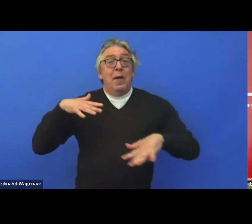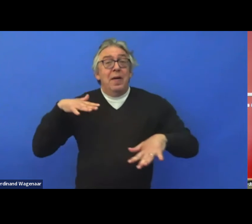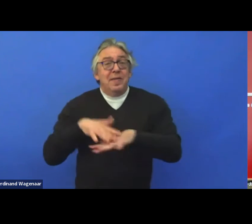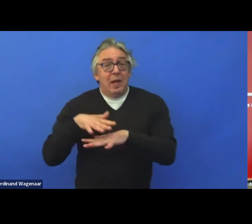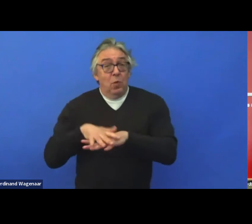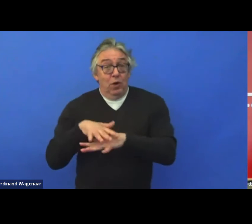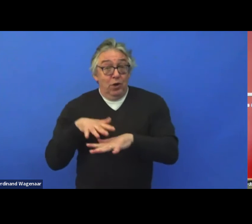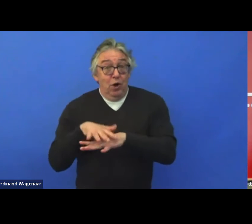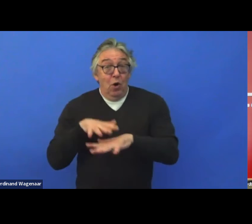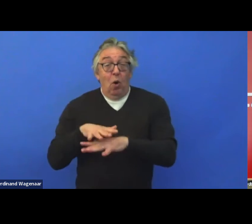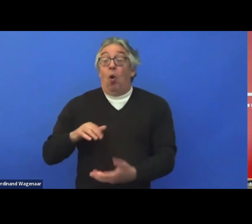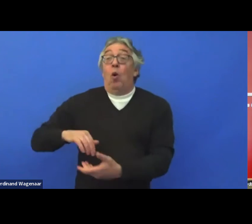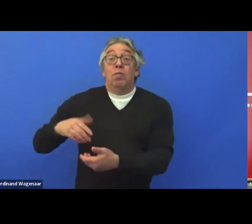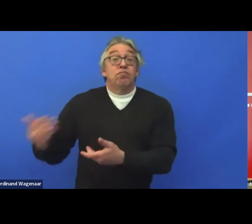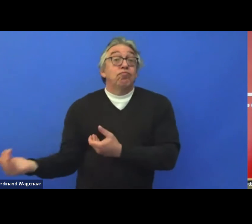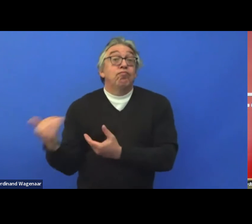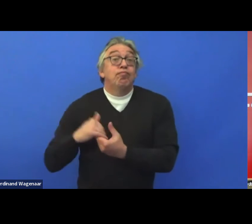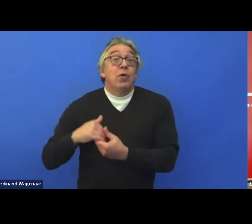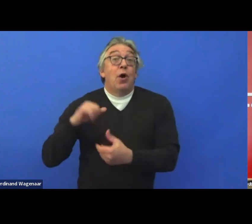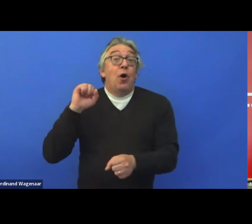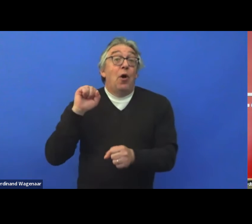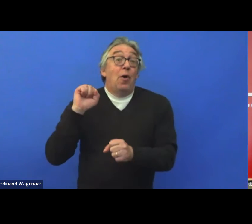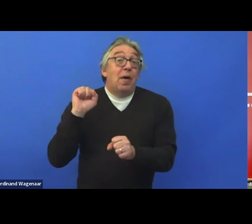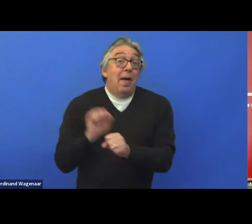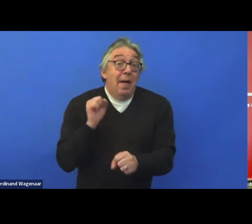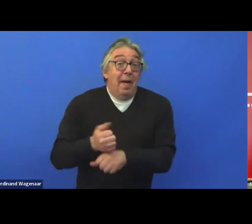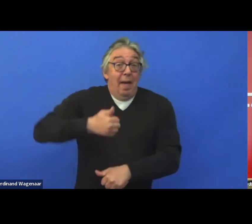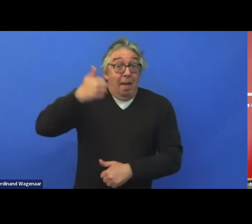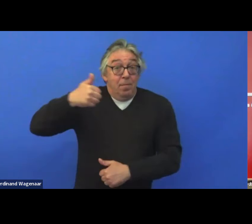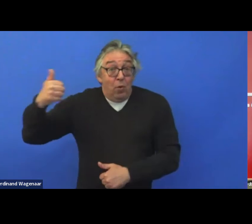to enhance the employability of persons with disabilities in Kenia.